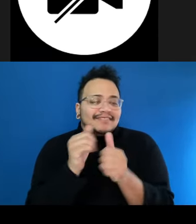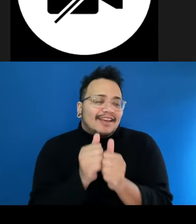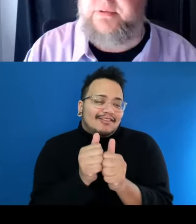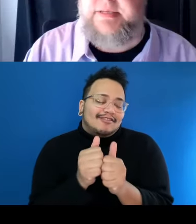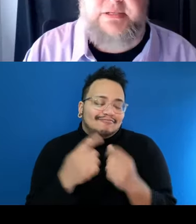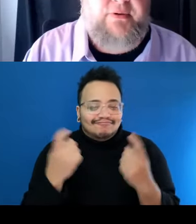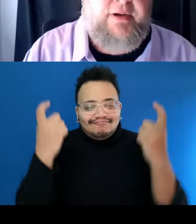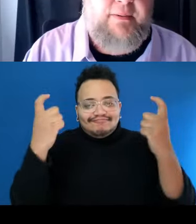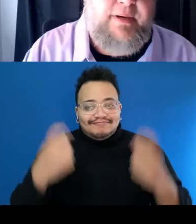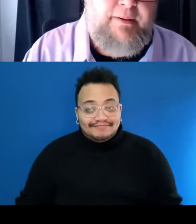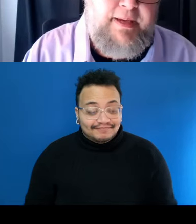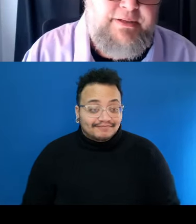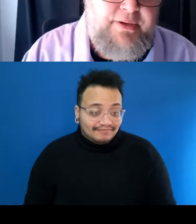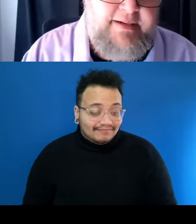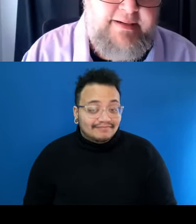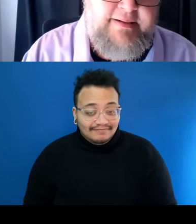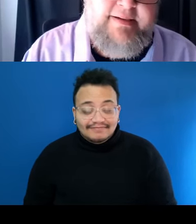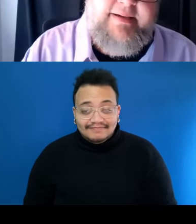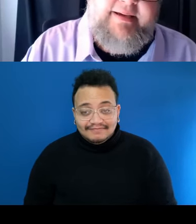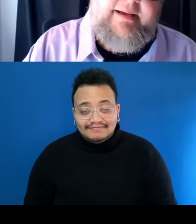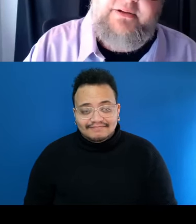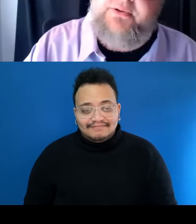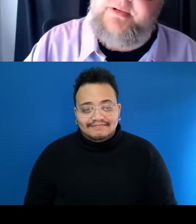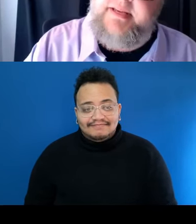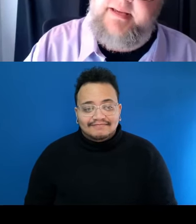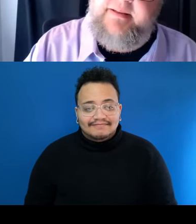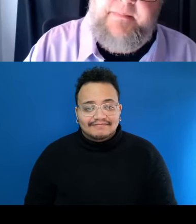And that is from Antonia Elle D'Orsay.